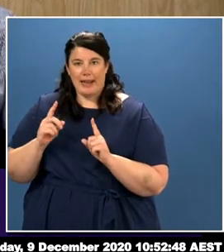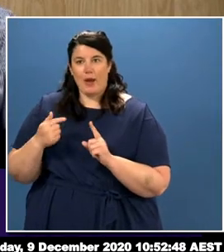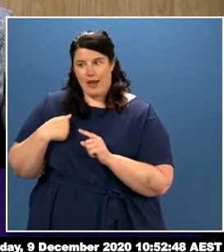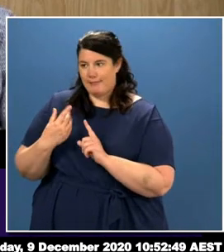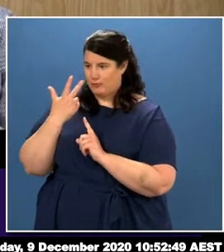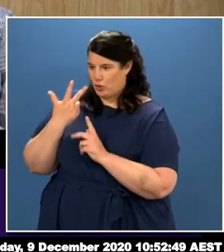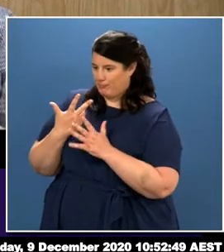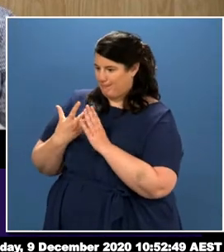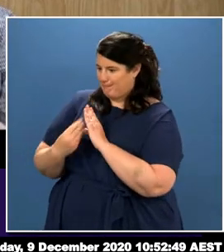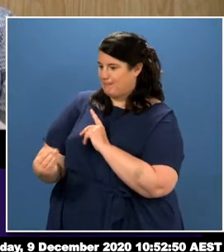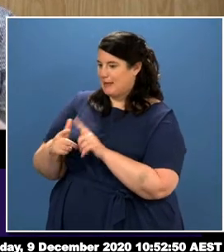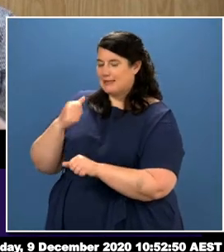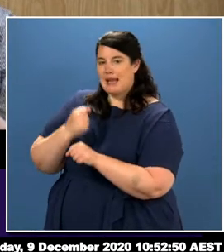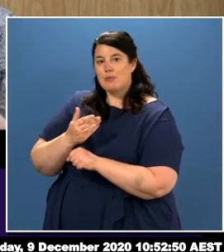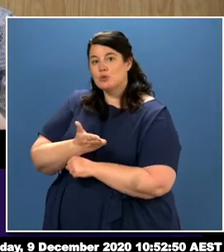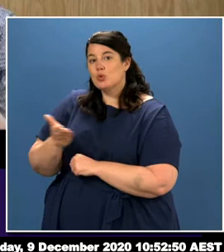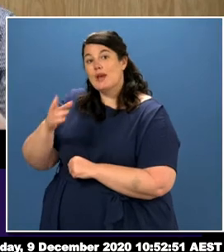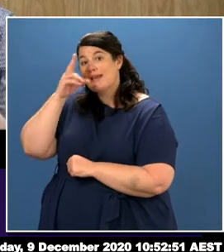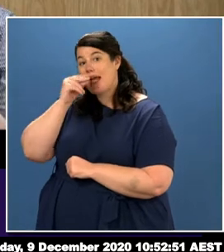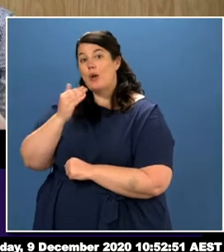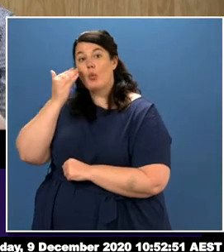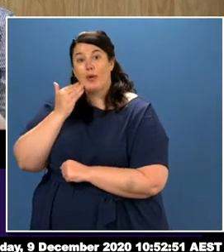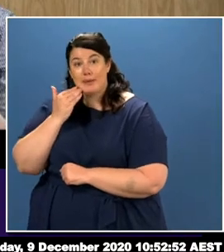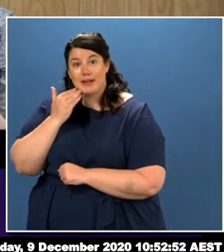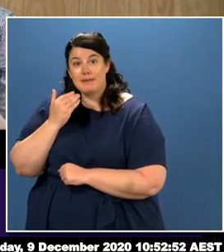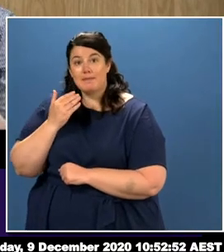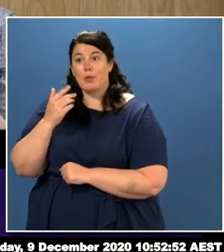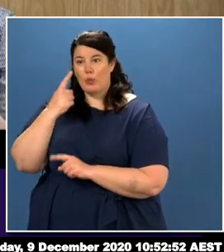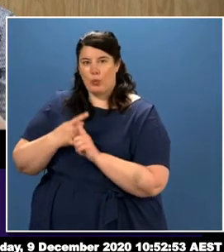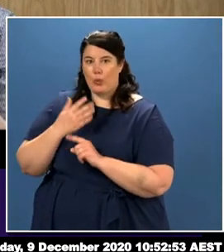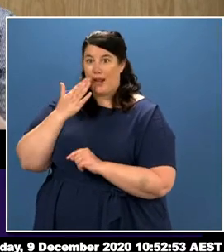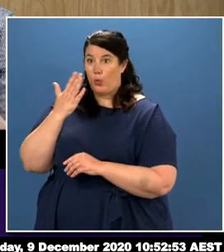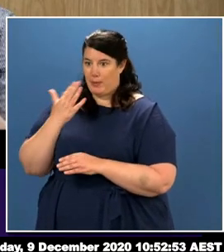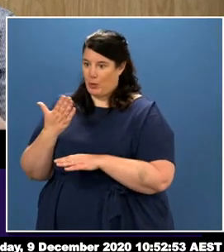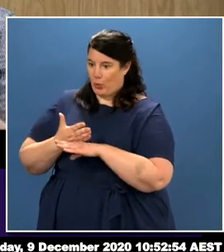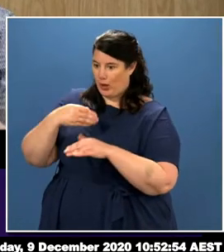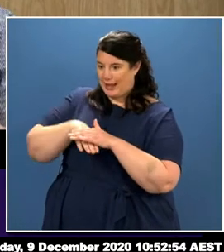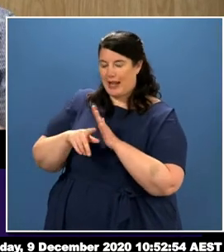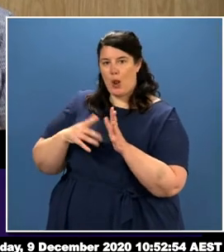women, or did for younger women when women in the law was an unusual thing.